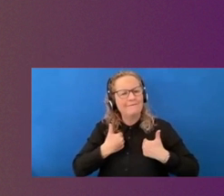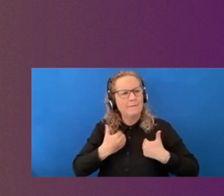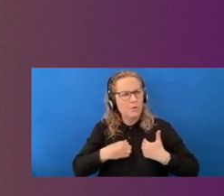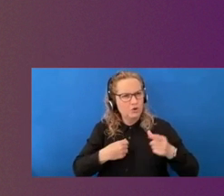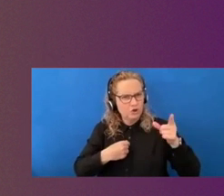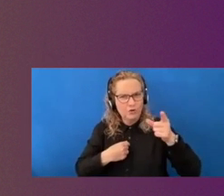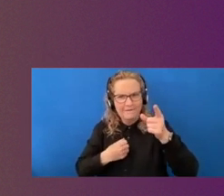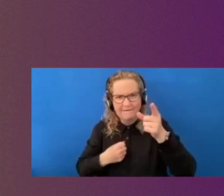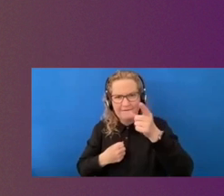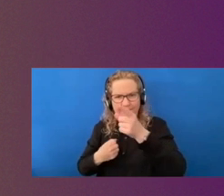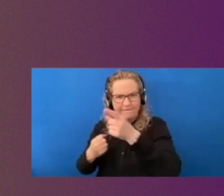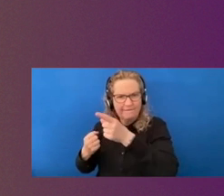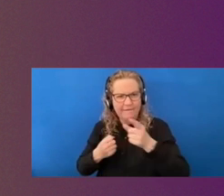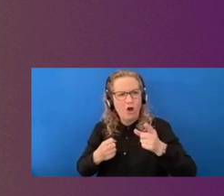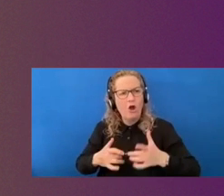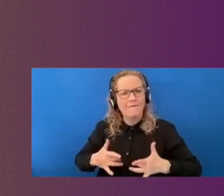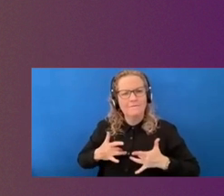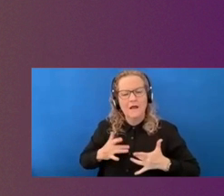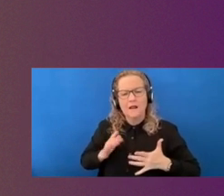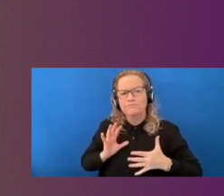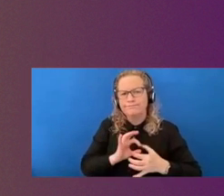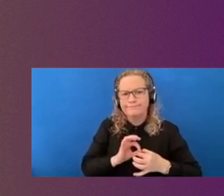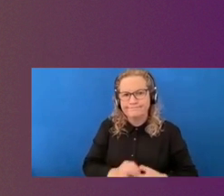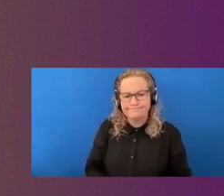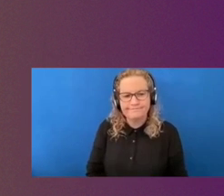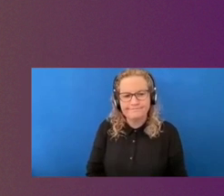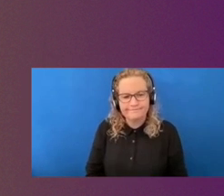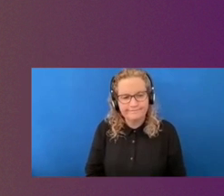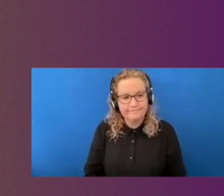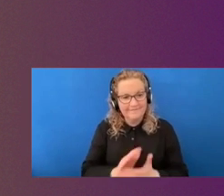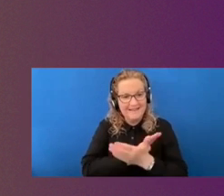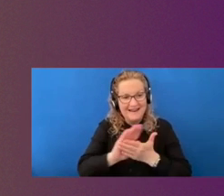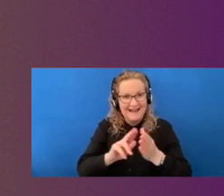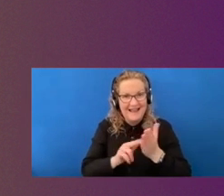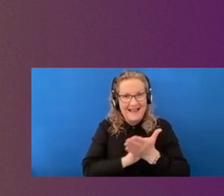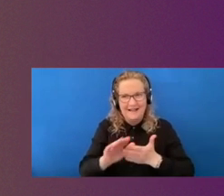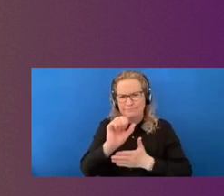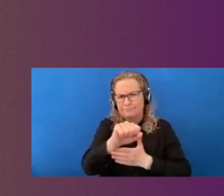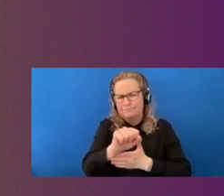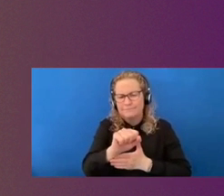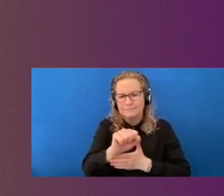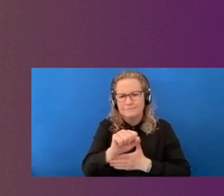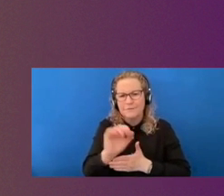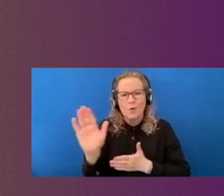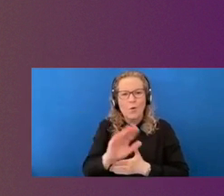definitely um I i think we all know how powerful visibility is and leadership in